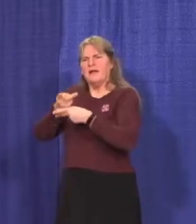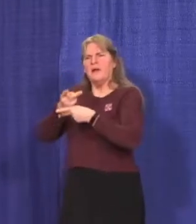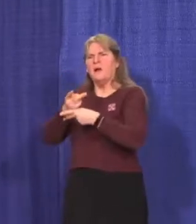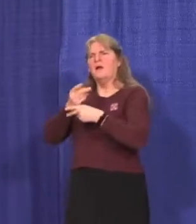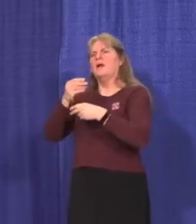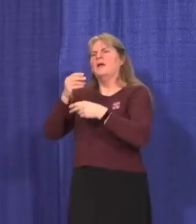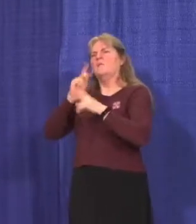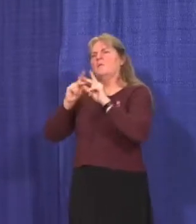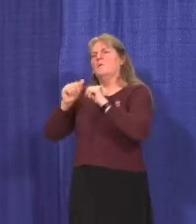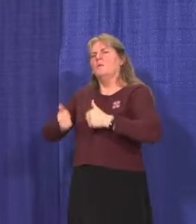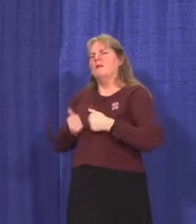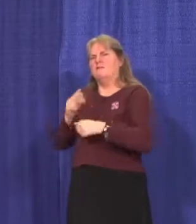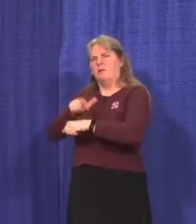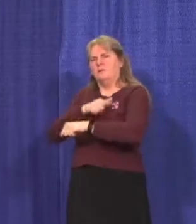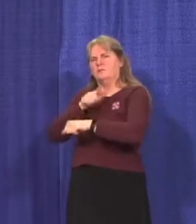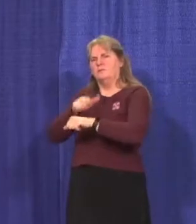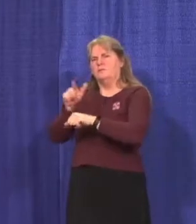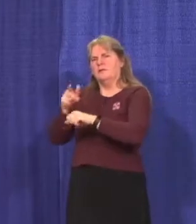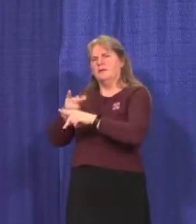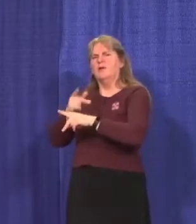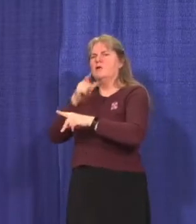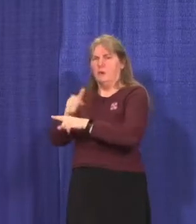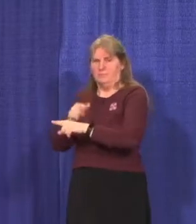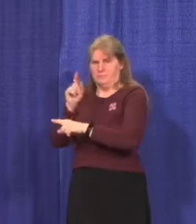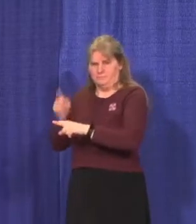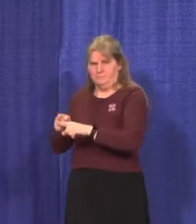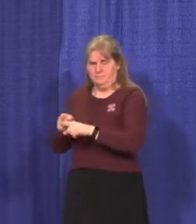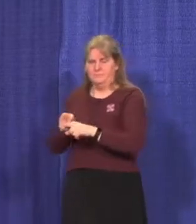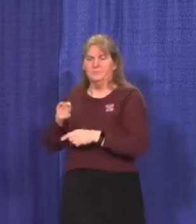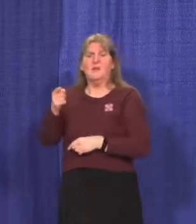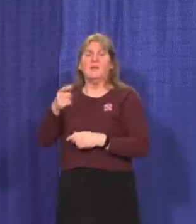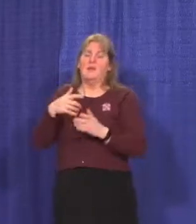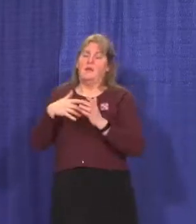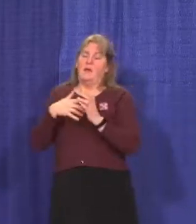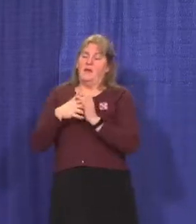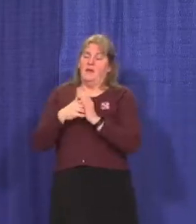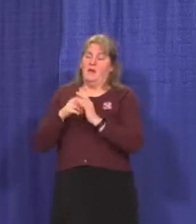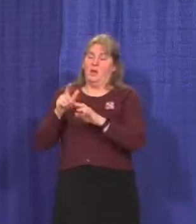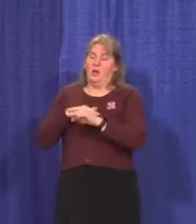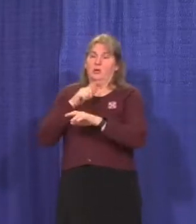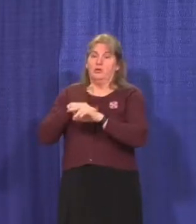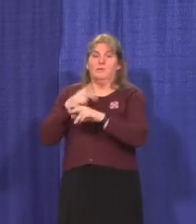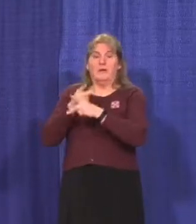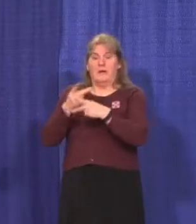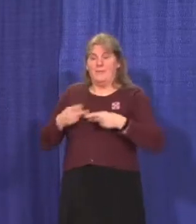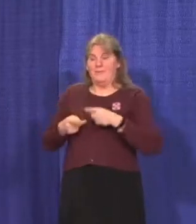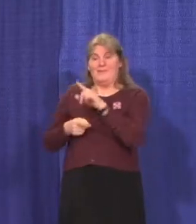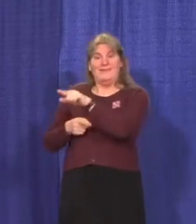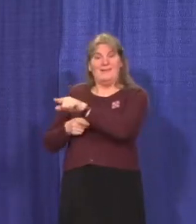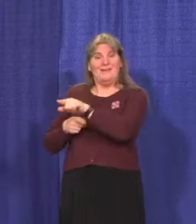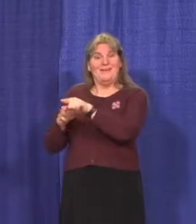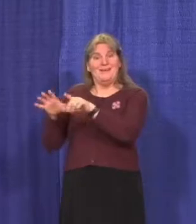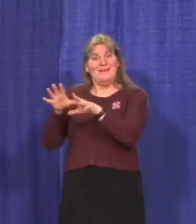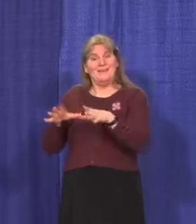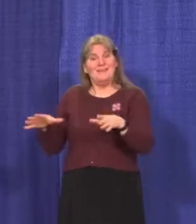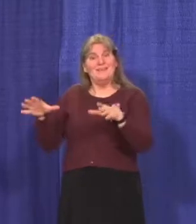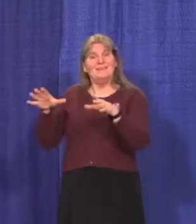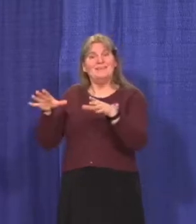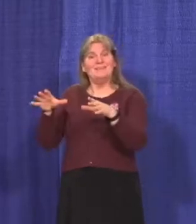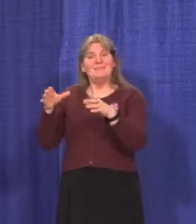vulnerable populations at falcon to care facilities the staff are encouraged to stay at home at